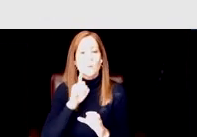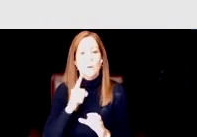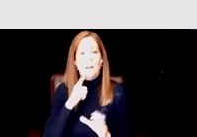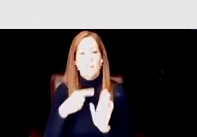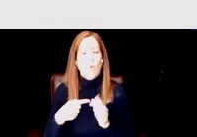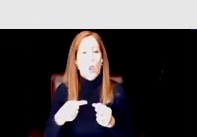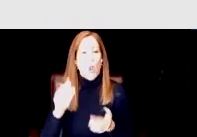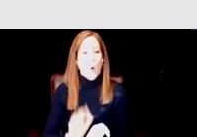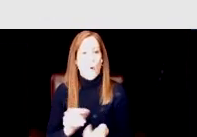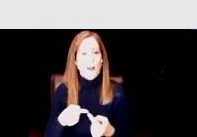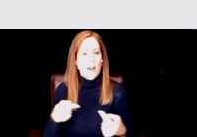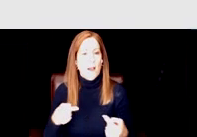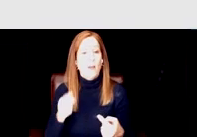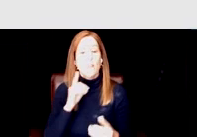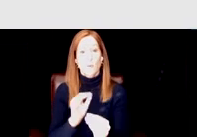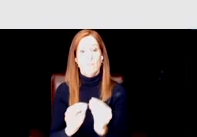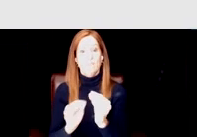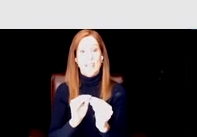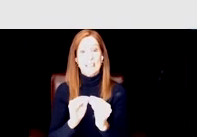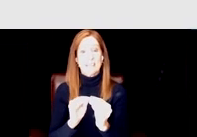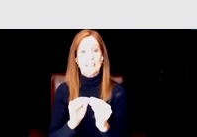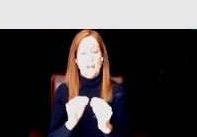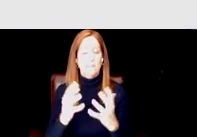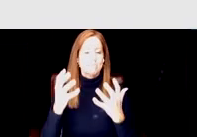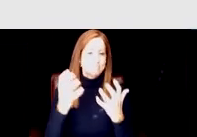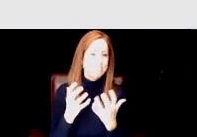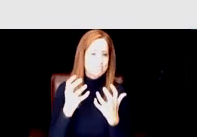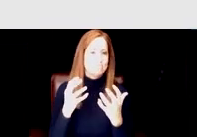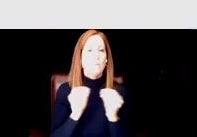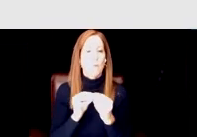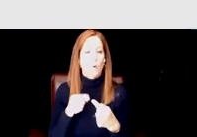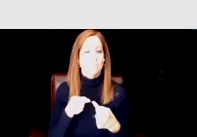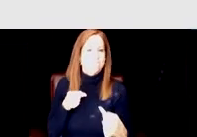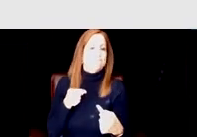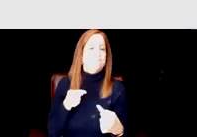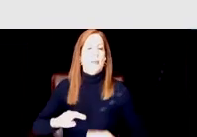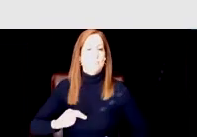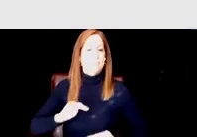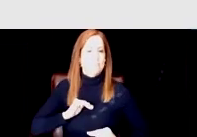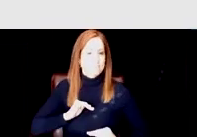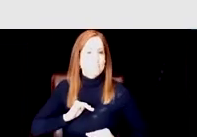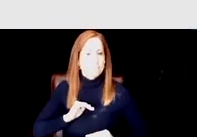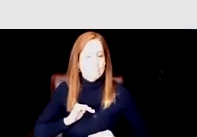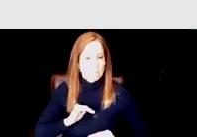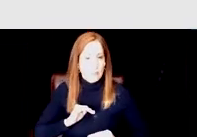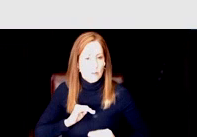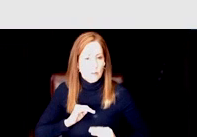You fix it, and then it's a stronger contrast, which meets the contrast requirements.